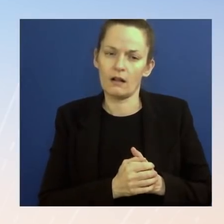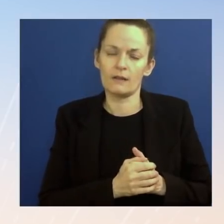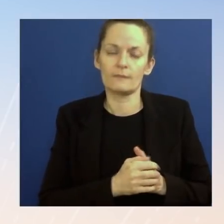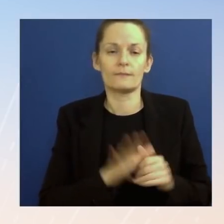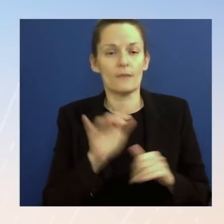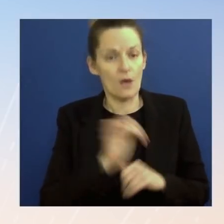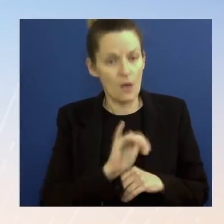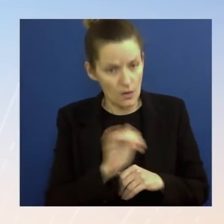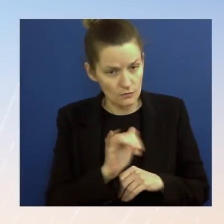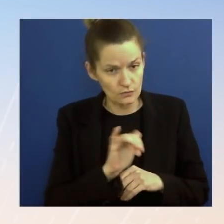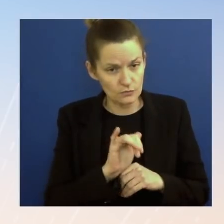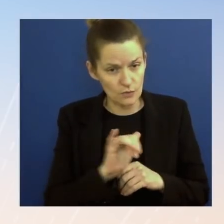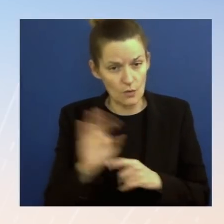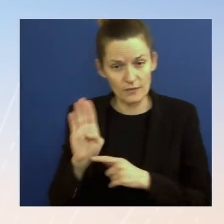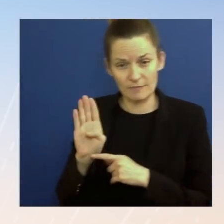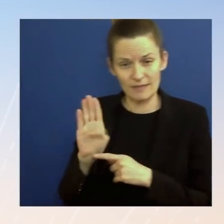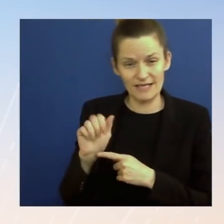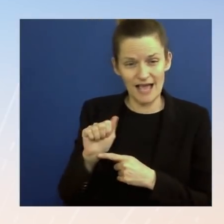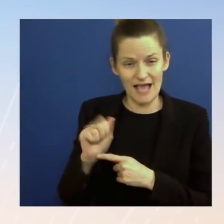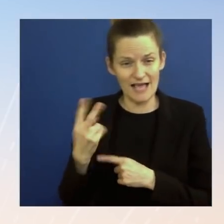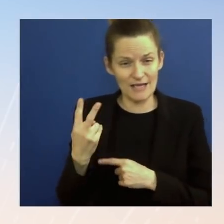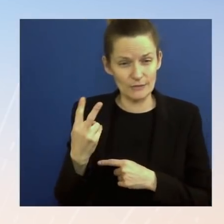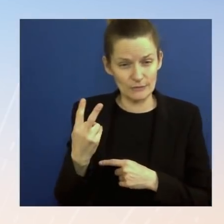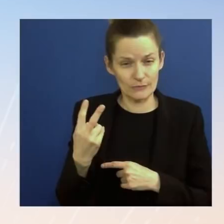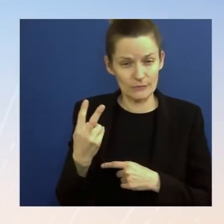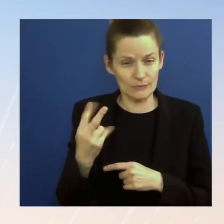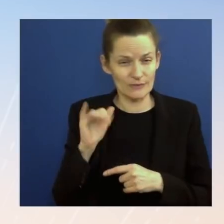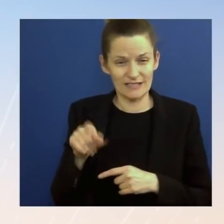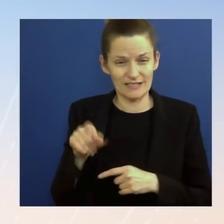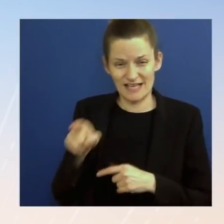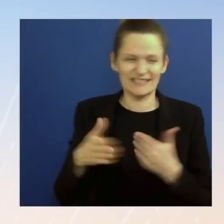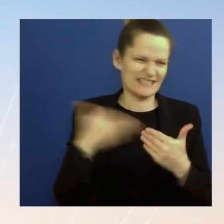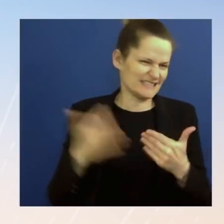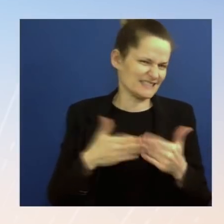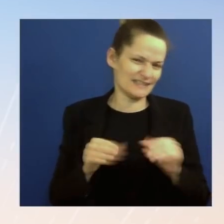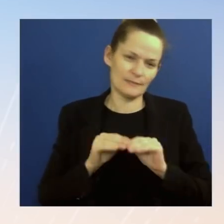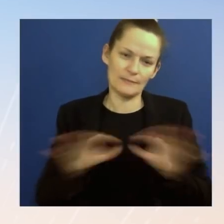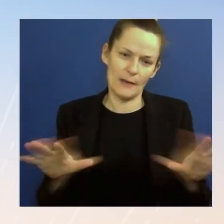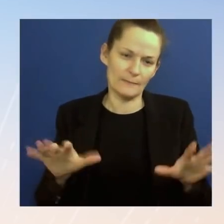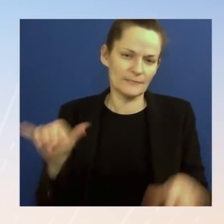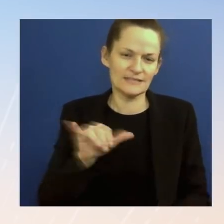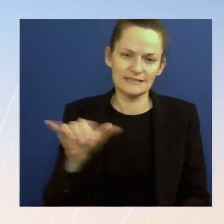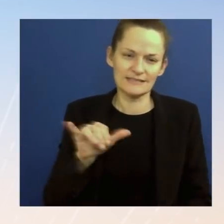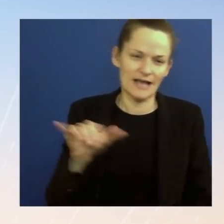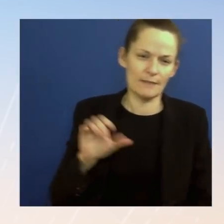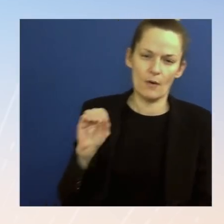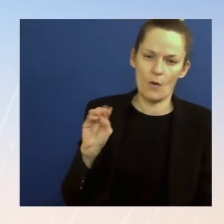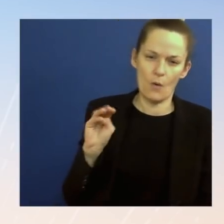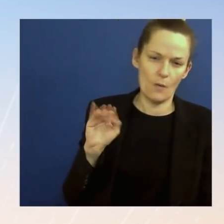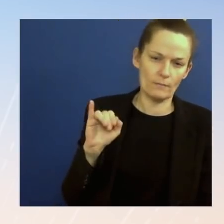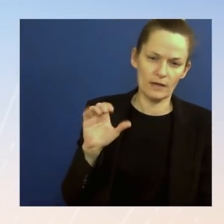is a more transmissible version of Omicron, the tools we have -- including mRNA vaccines, therapeutics, and tests --